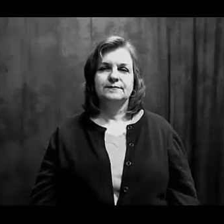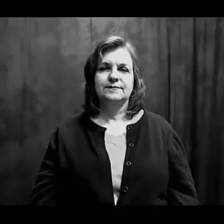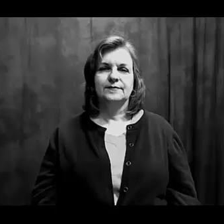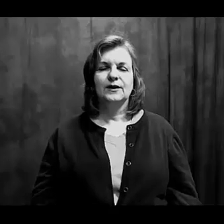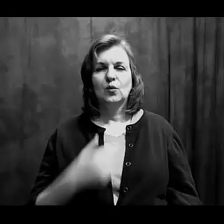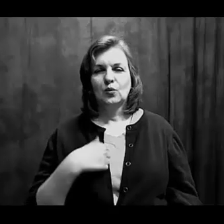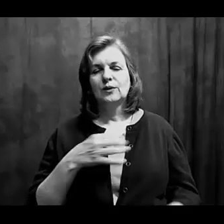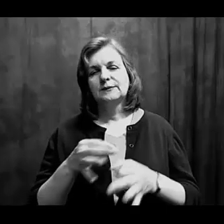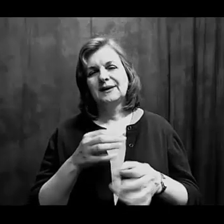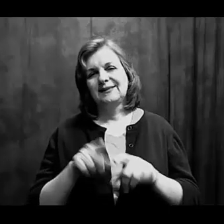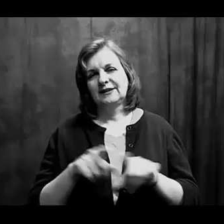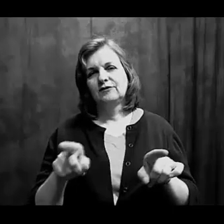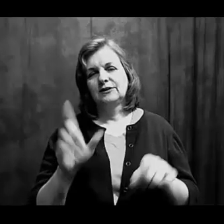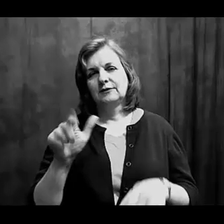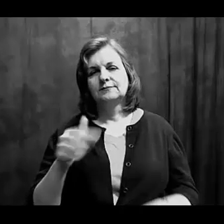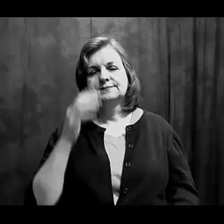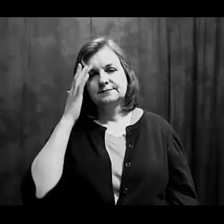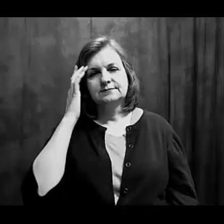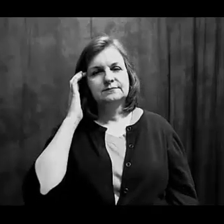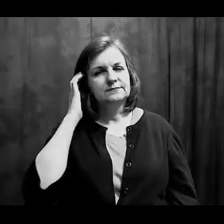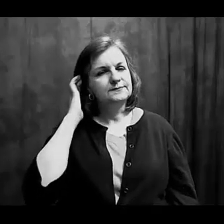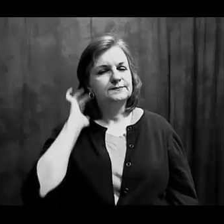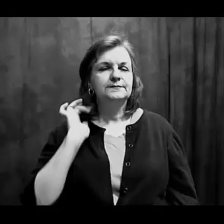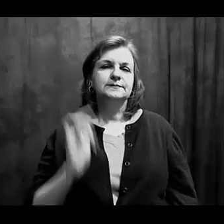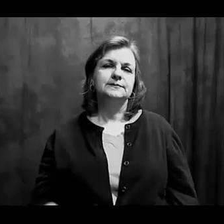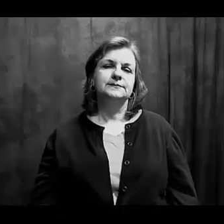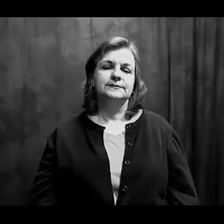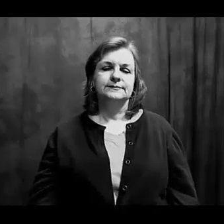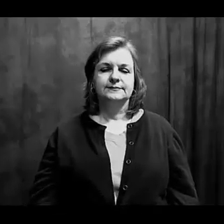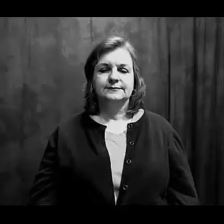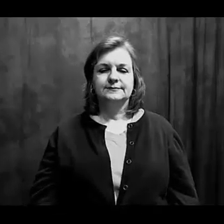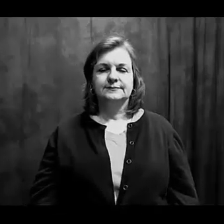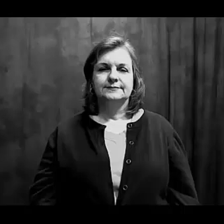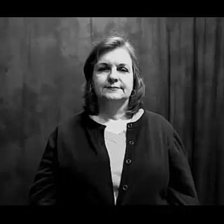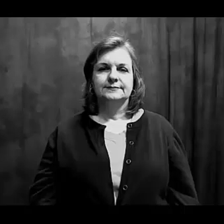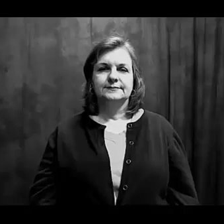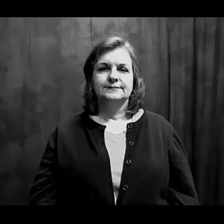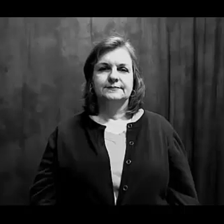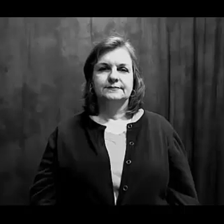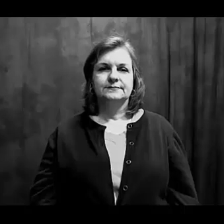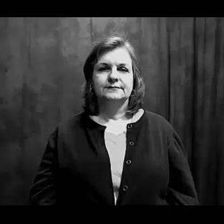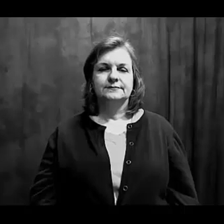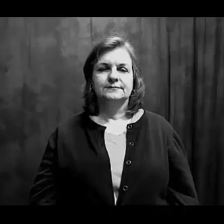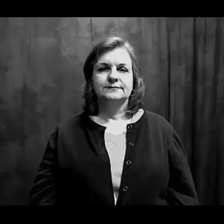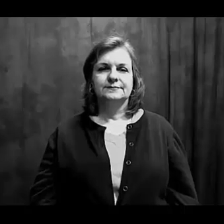and we'll look at what the difference is